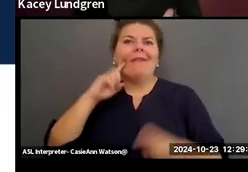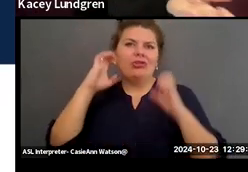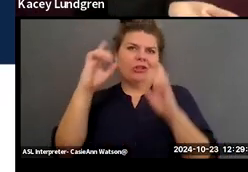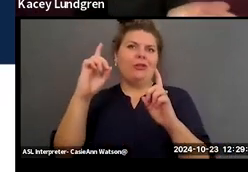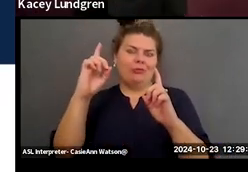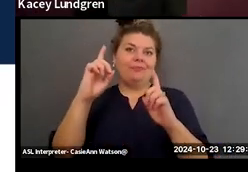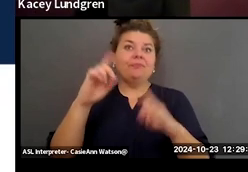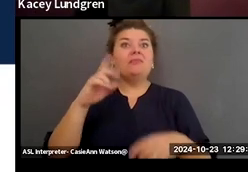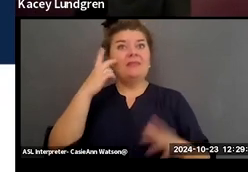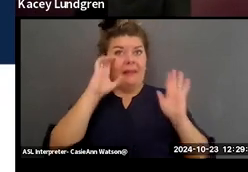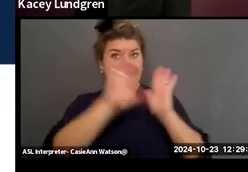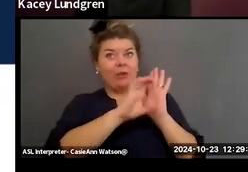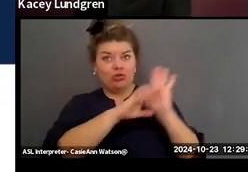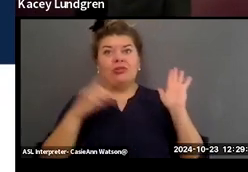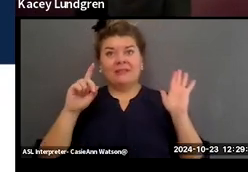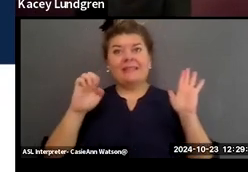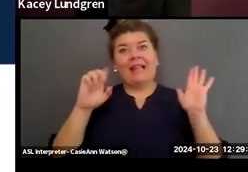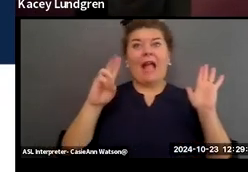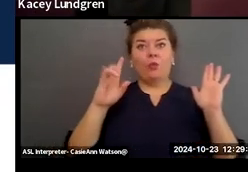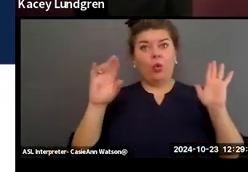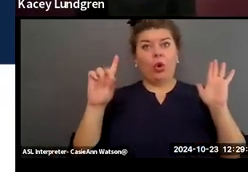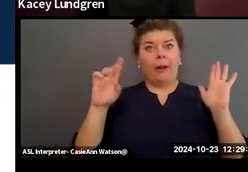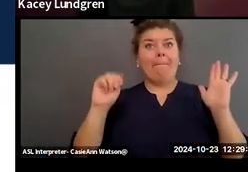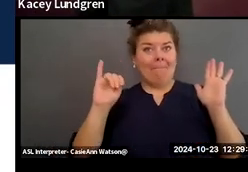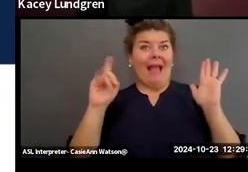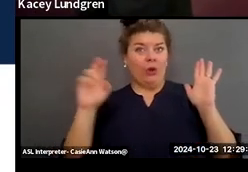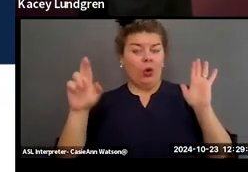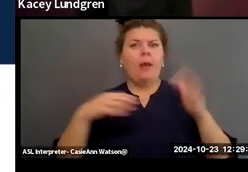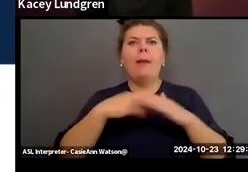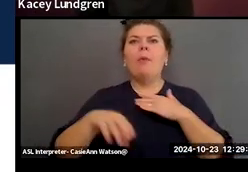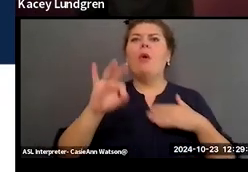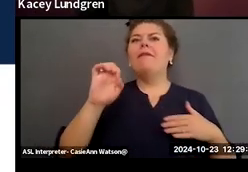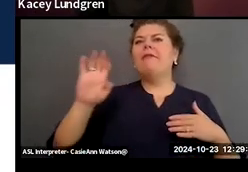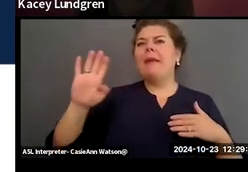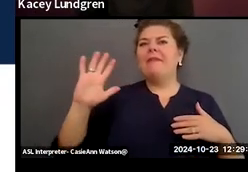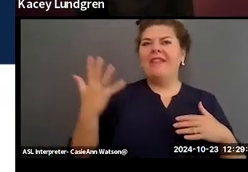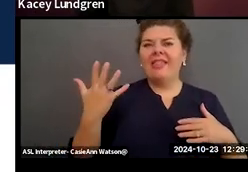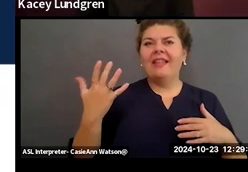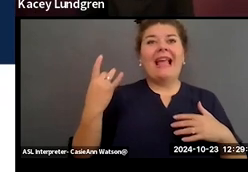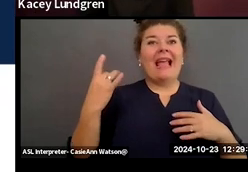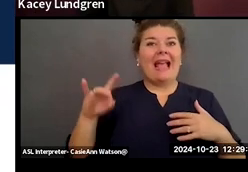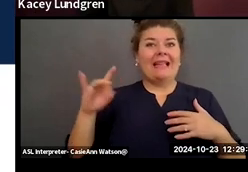So here is his picture. That's a picture of Edward Minor. He was born February 5th, 1837.